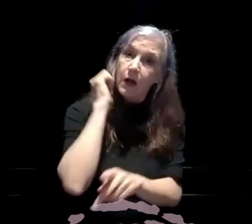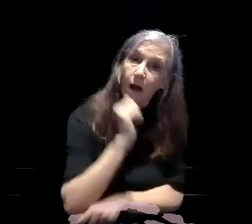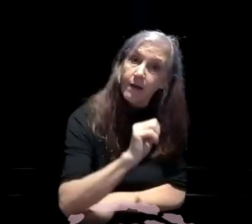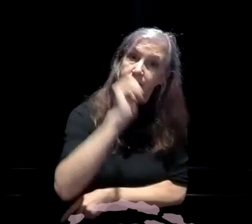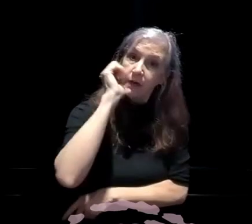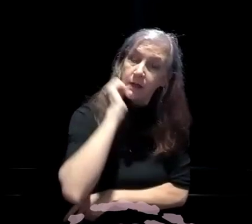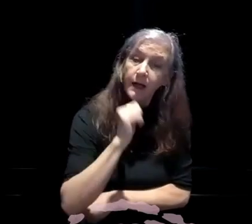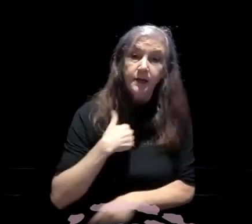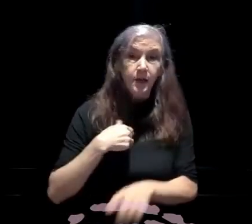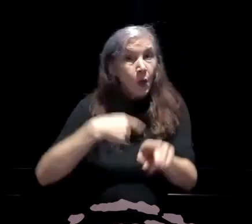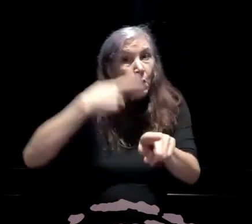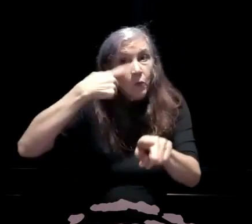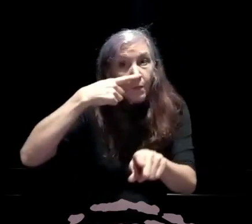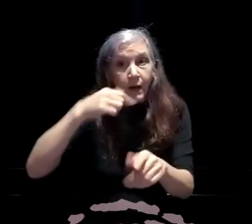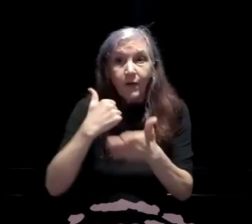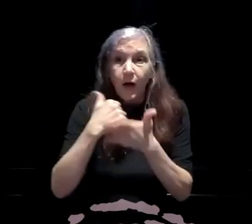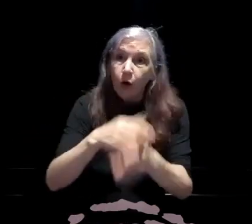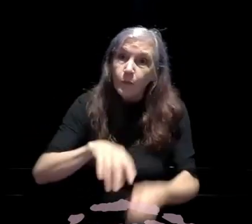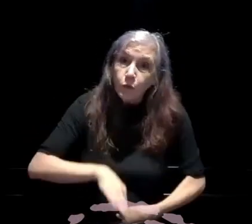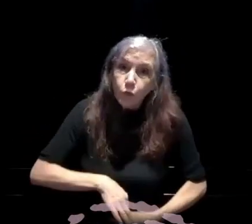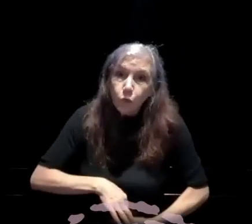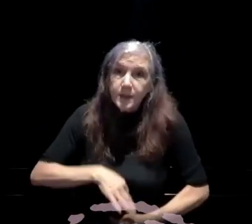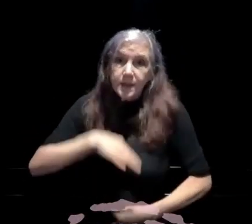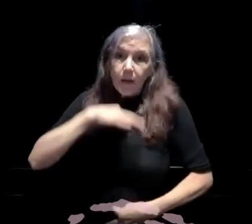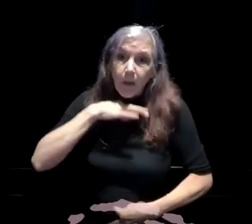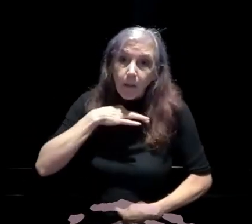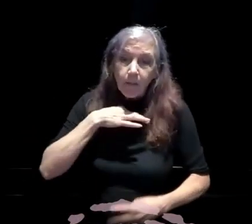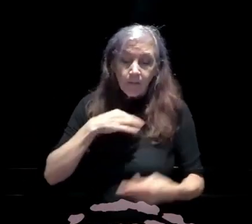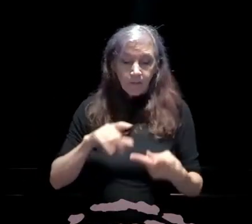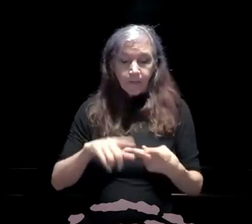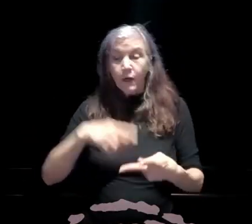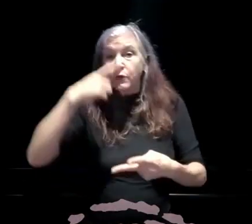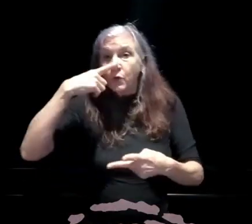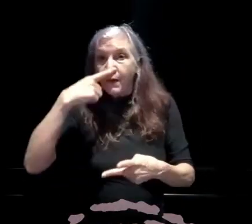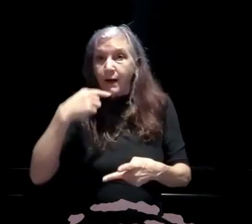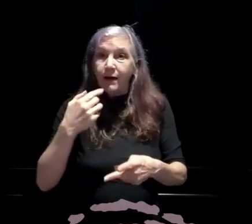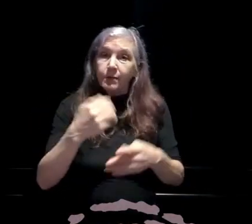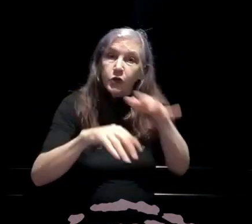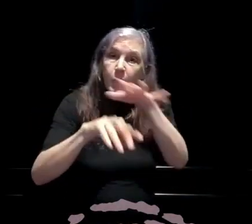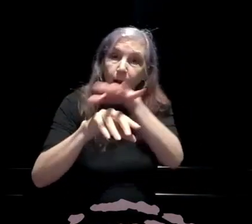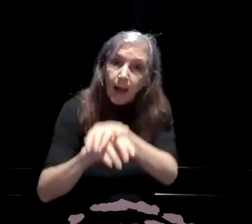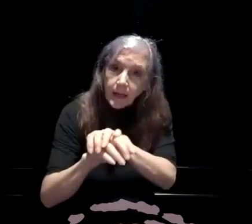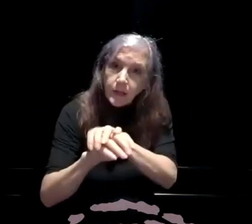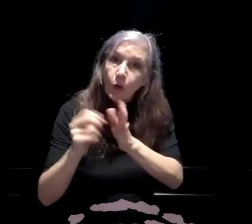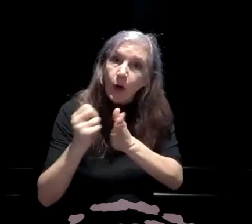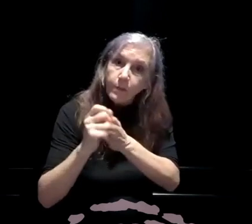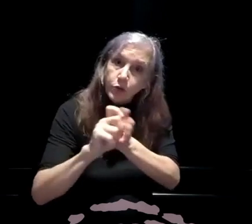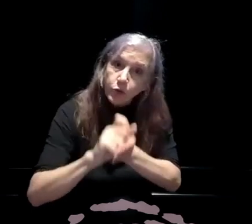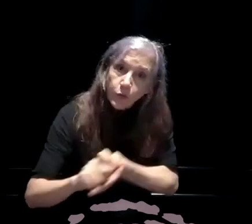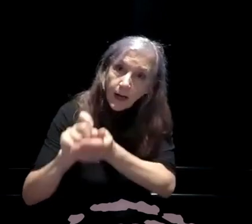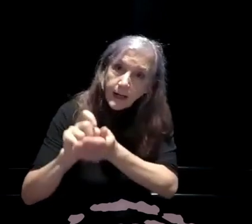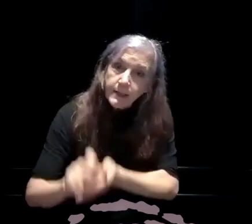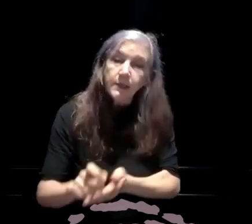Is it OK if I help you zip up your jacket? Can I put my hand here to help you write those letters?